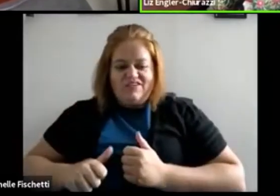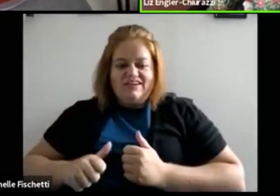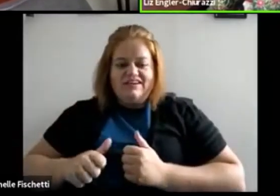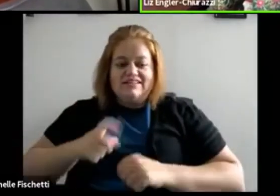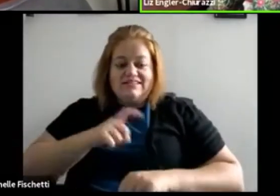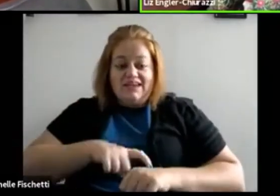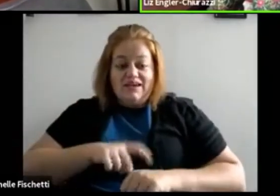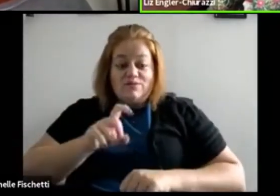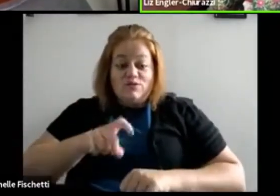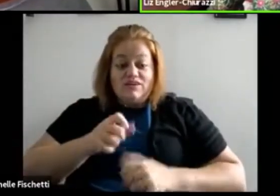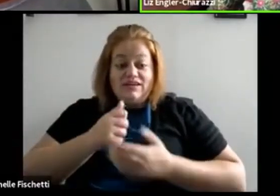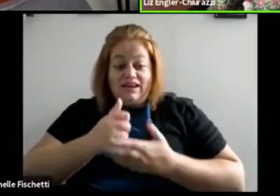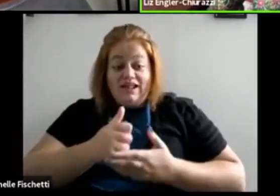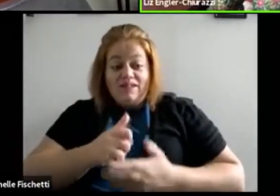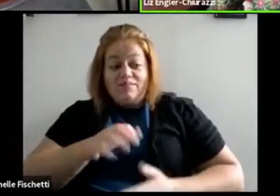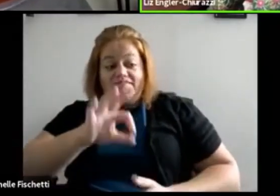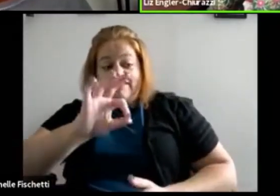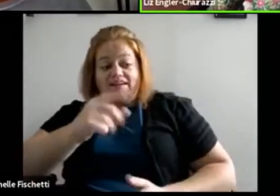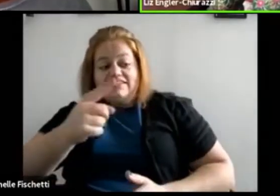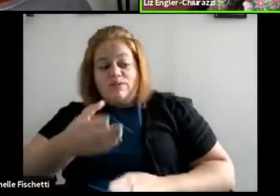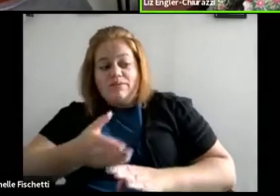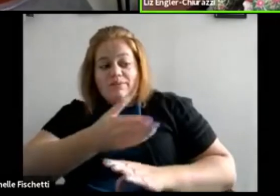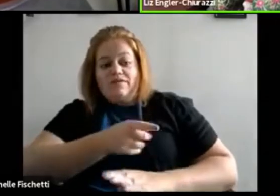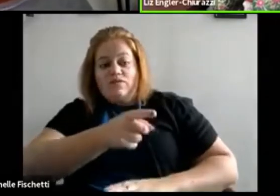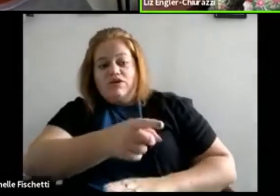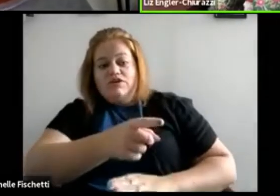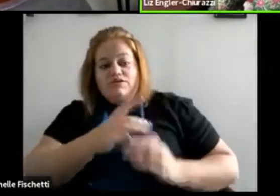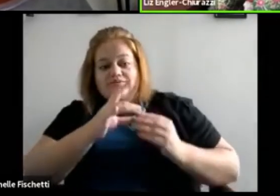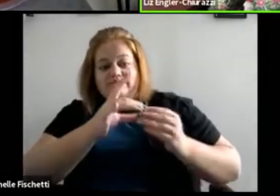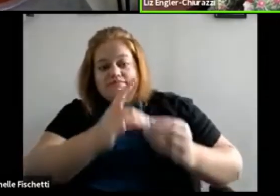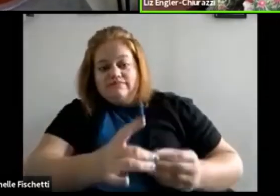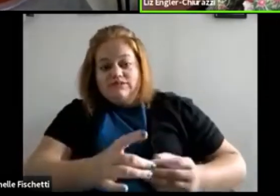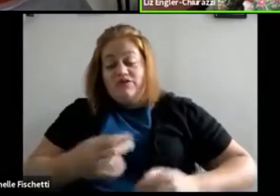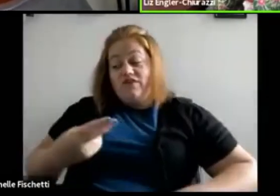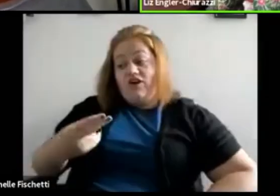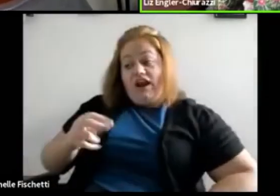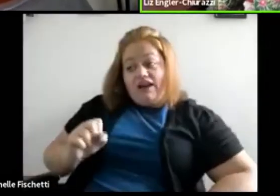navigated that path before you. So if you're in high school try and connect